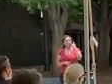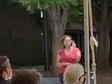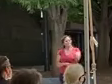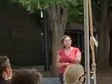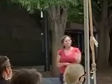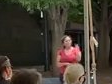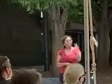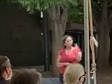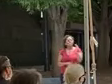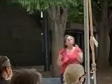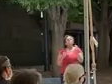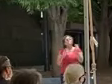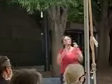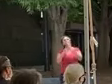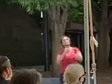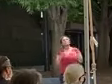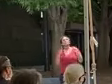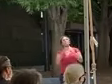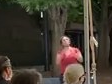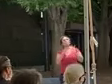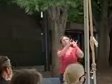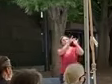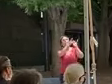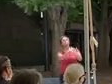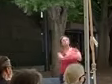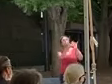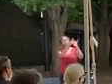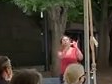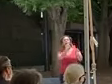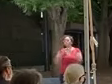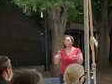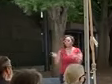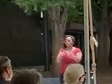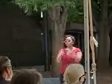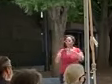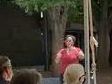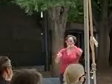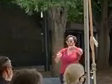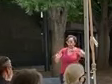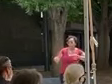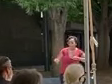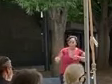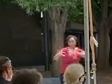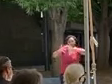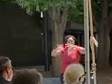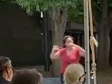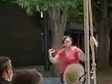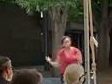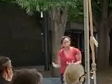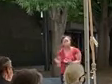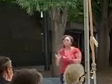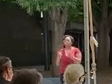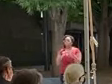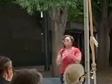but to assess our efforts to create a welcoming and universally accessible experience for all visitors.